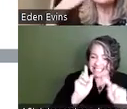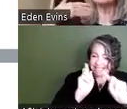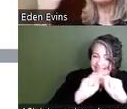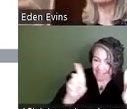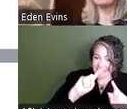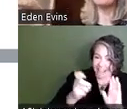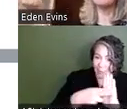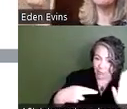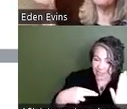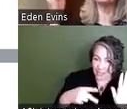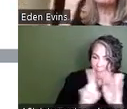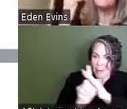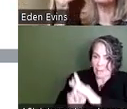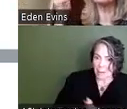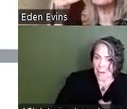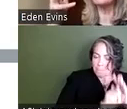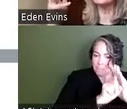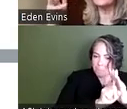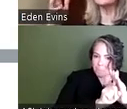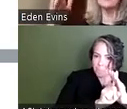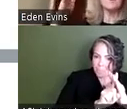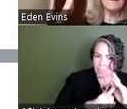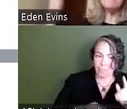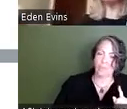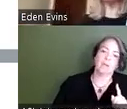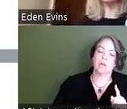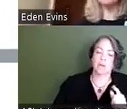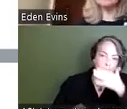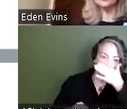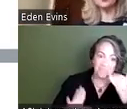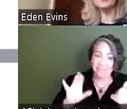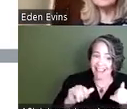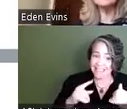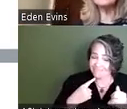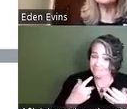pre-print by Mary Ann Forbes provocatively even says maybe major depressive disorder isn't even